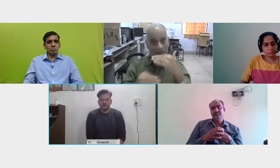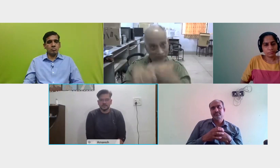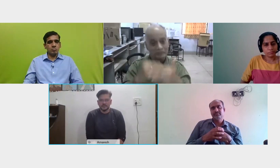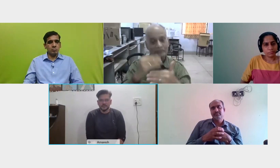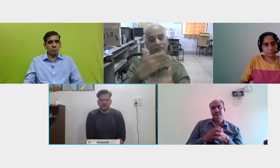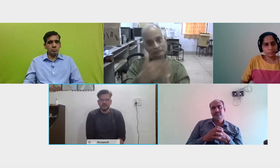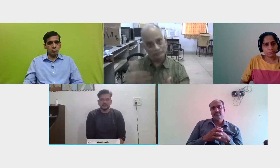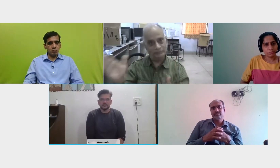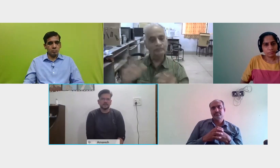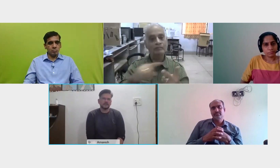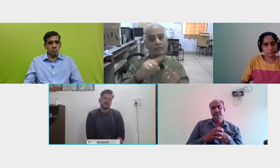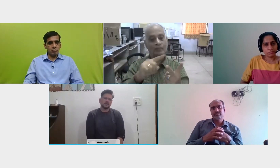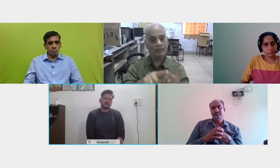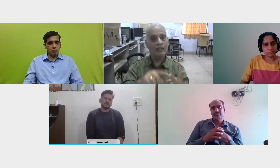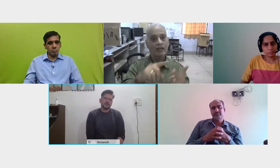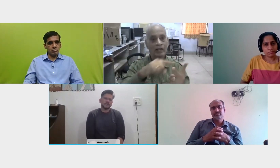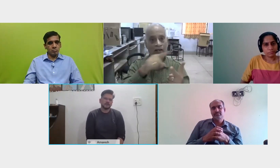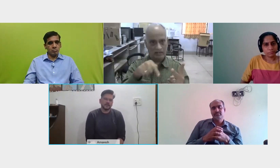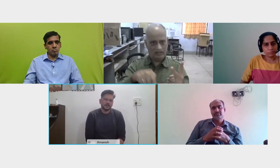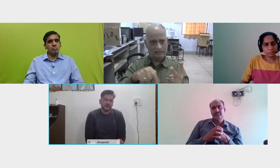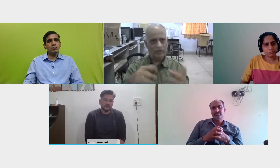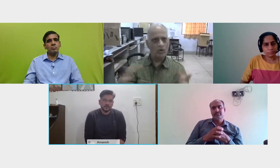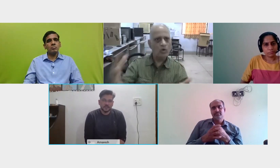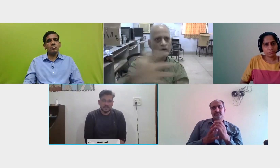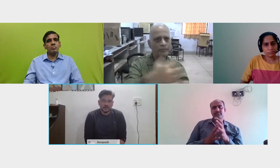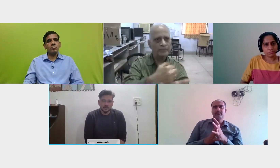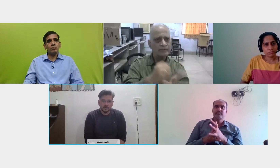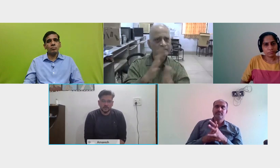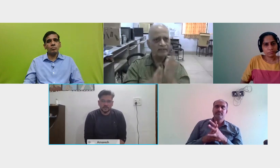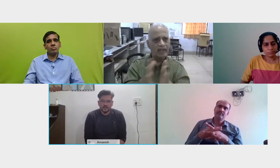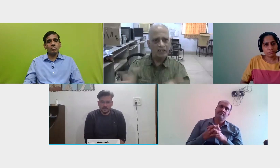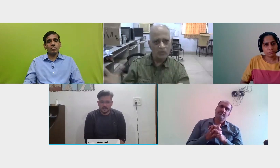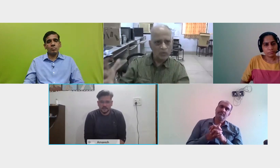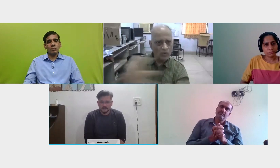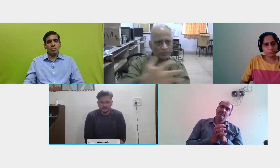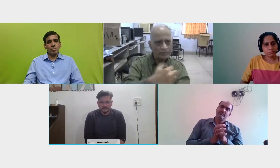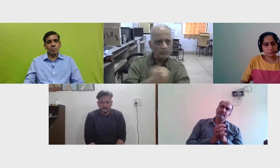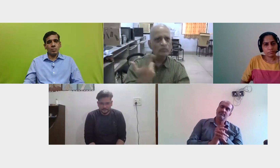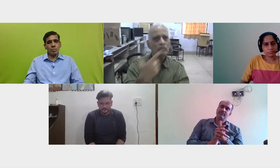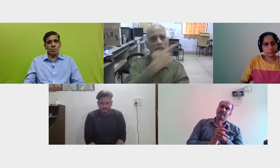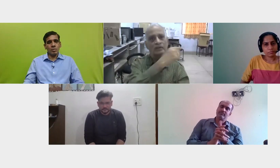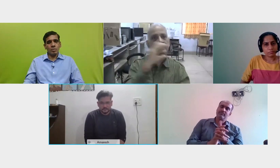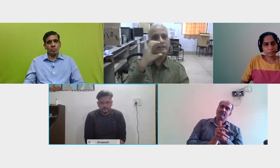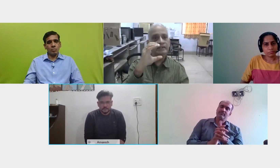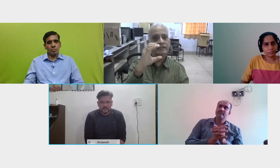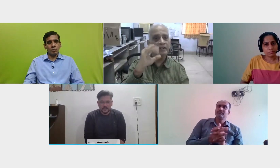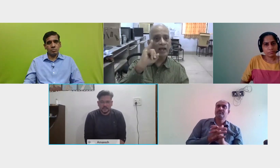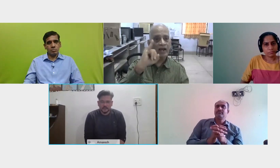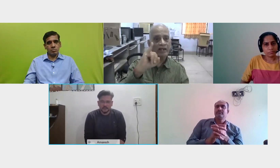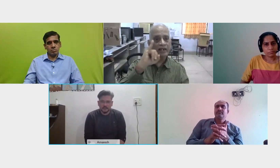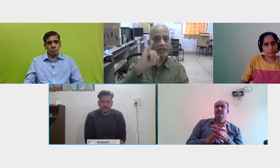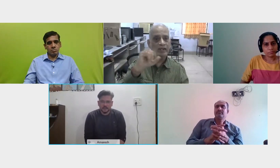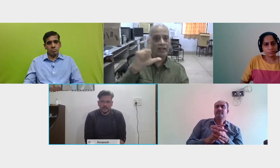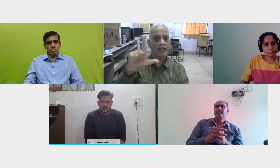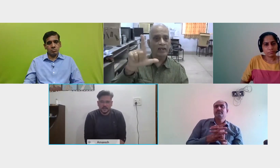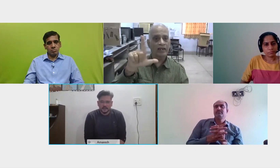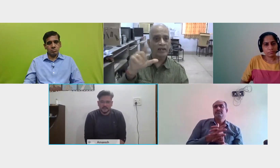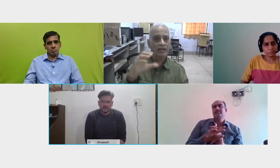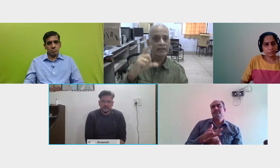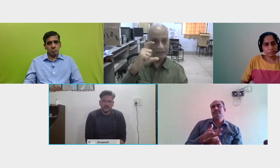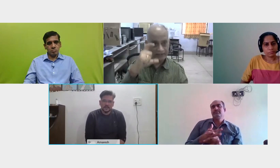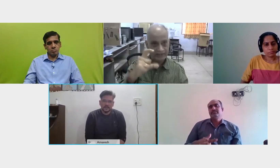dictionaries and all that. I heard that they have around 6000 words and at CIIL the central